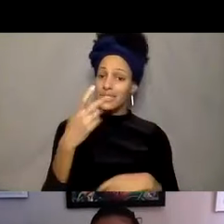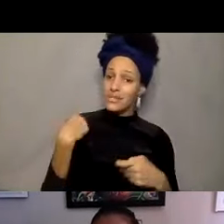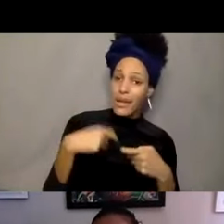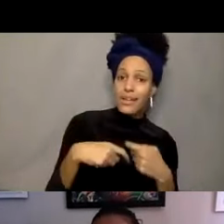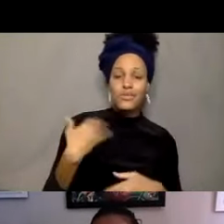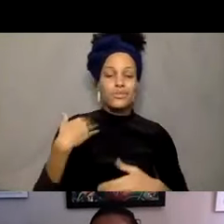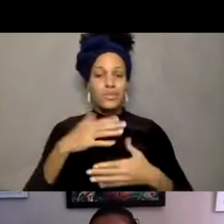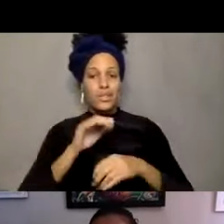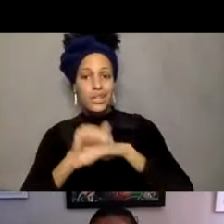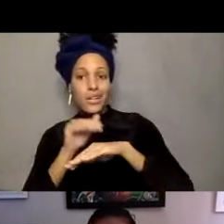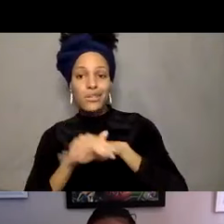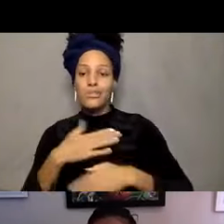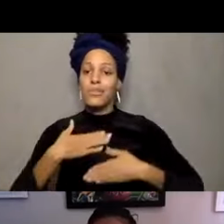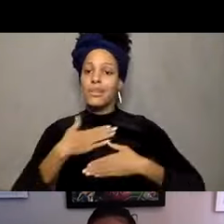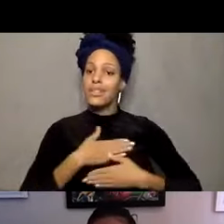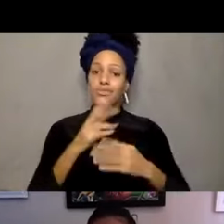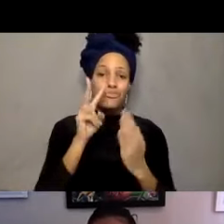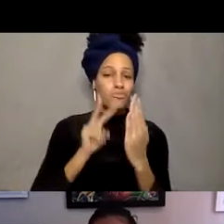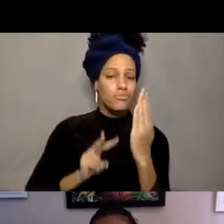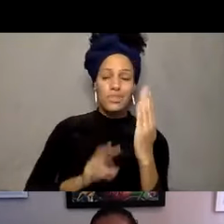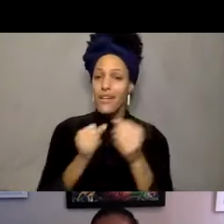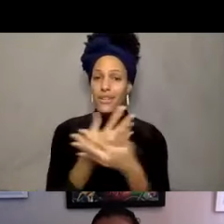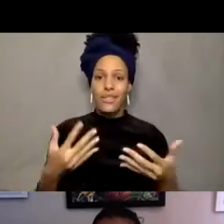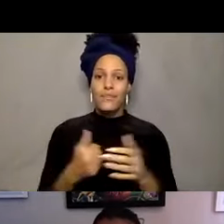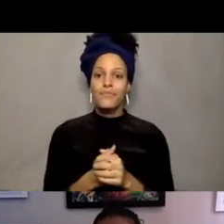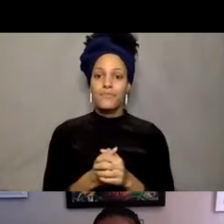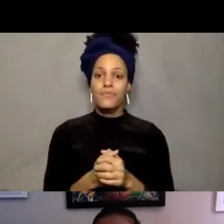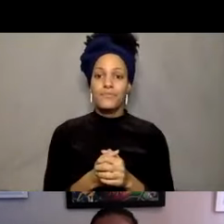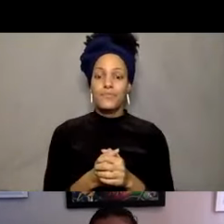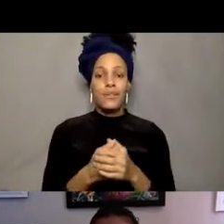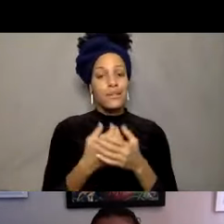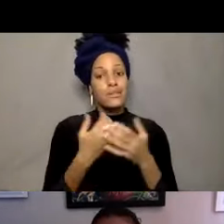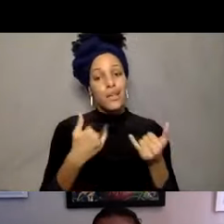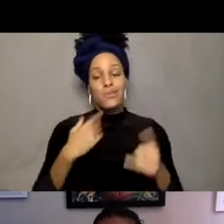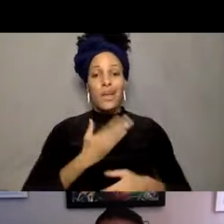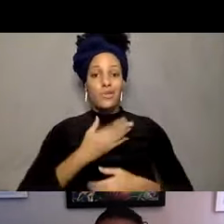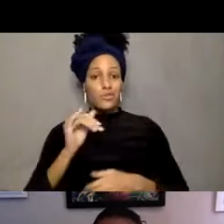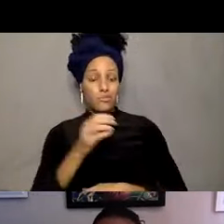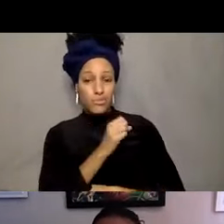They're there and have a wealth of information. That said, it's our job as program directors